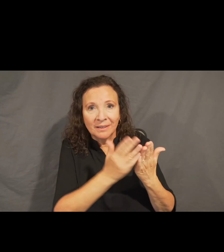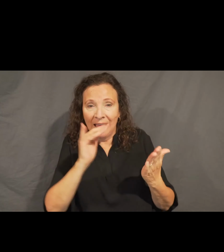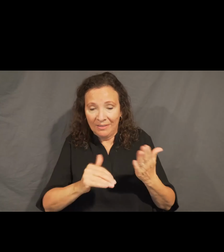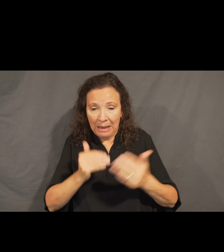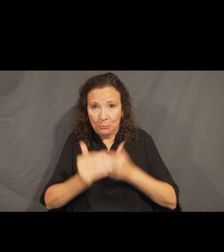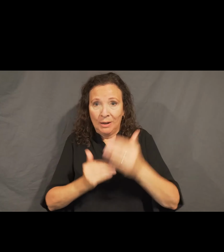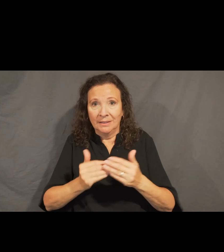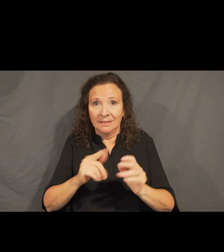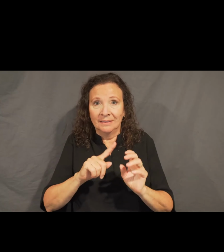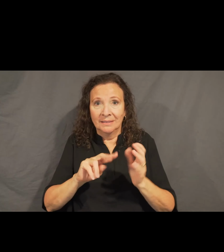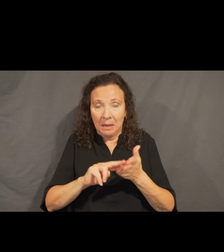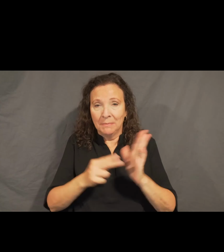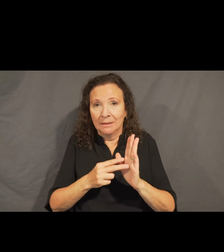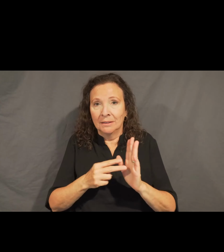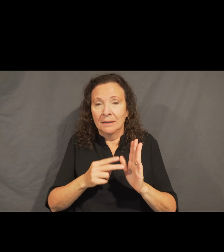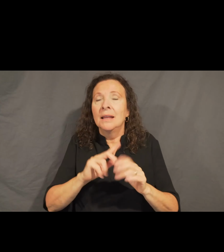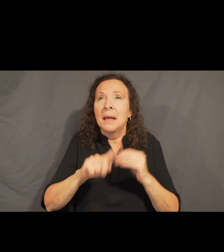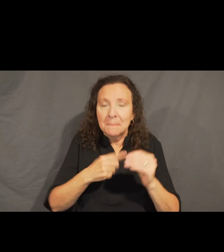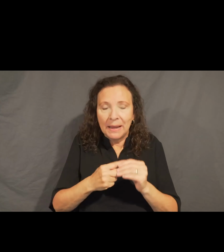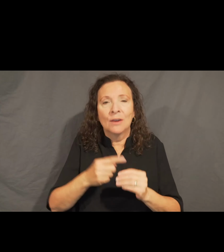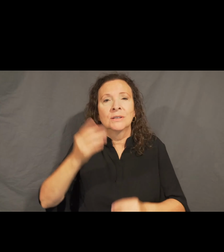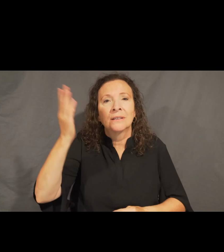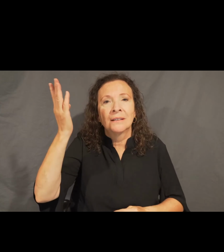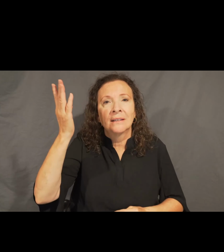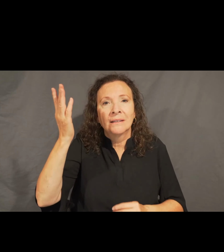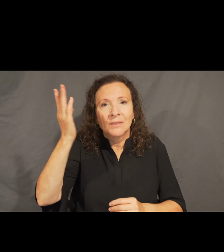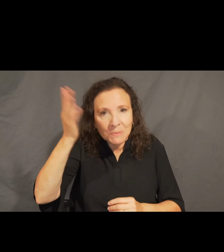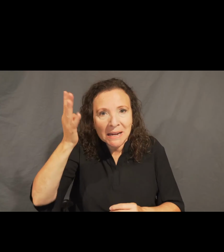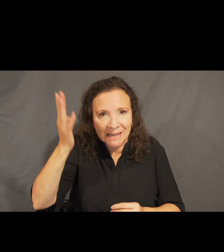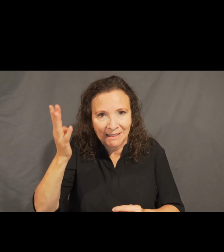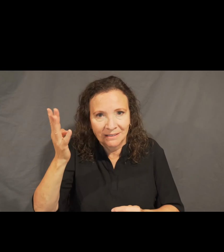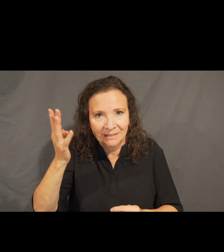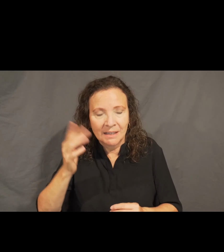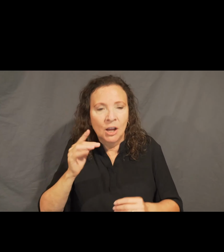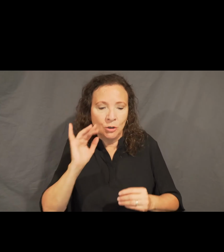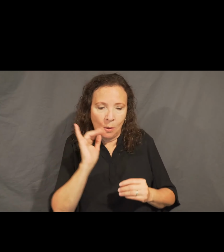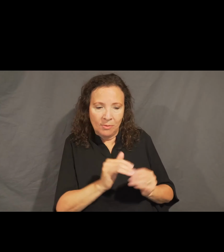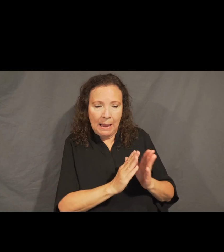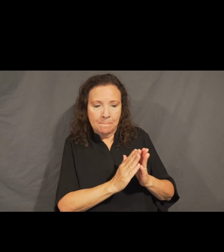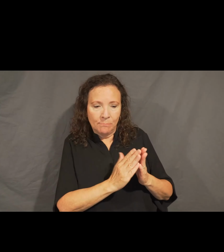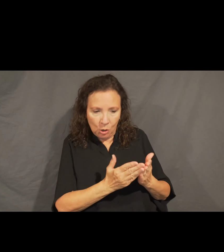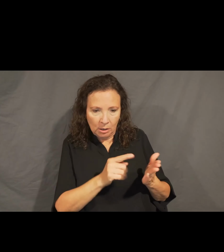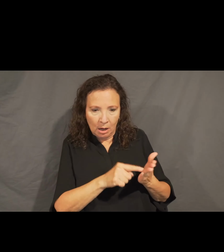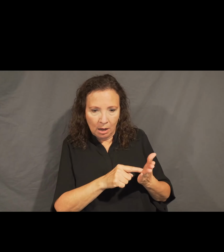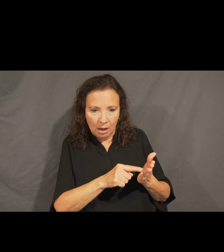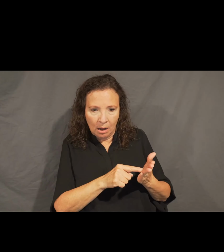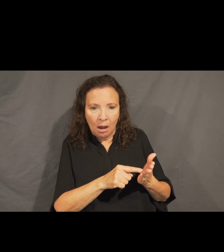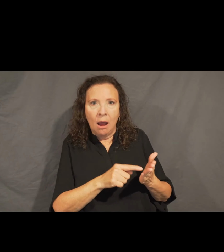I will talk about that later. The book sent me on that journey to really understand about how we can leverage a lot